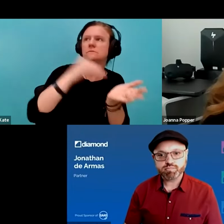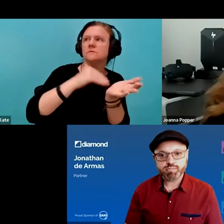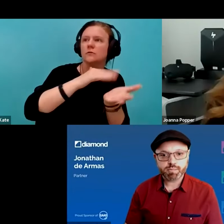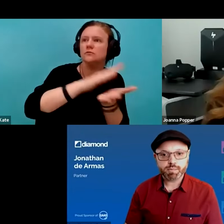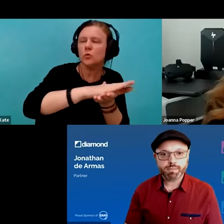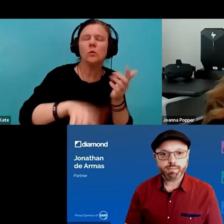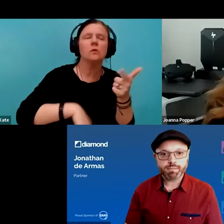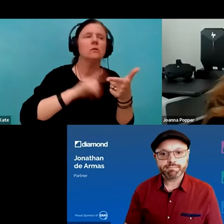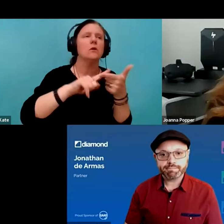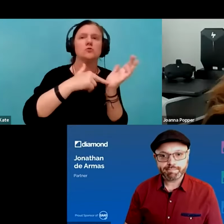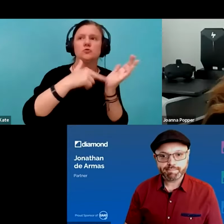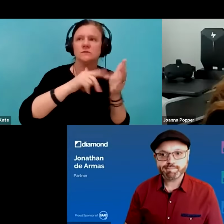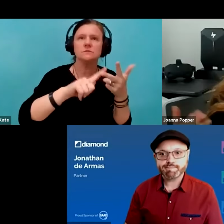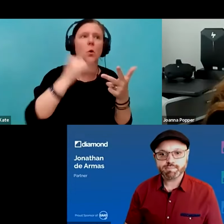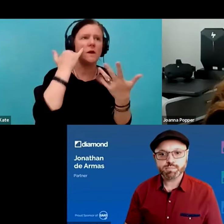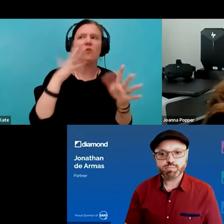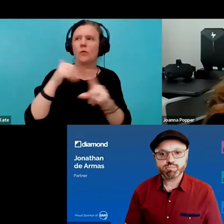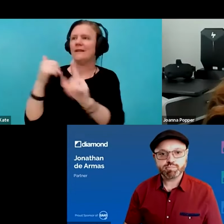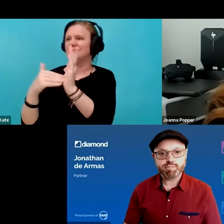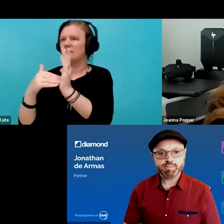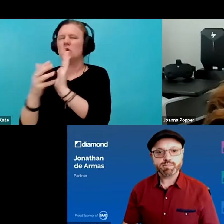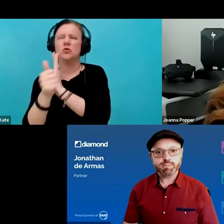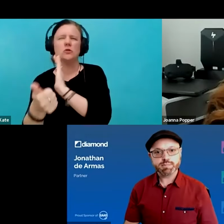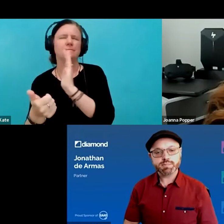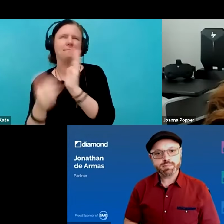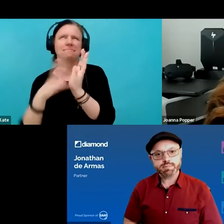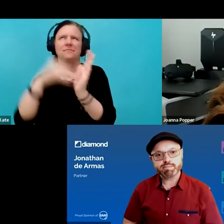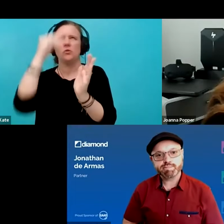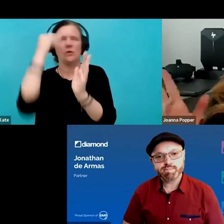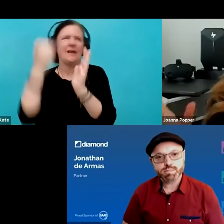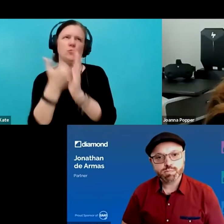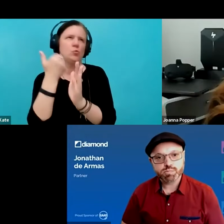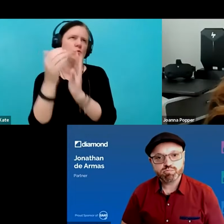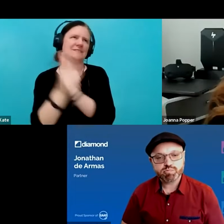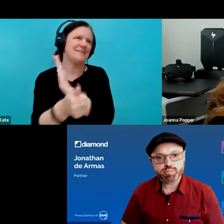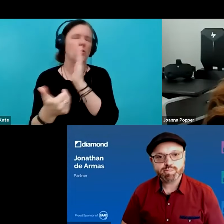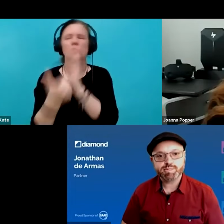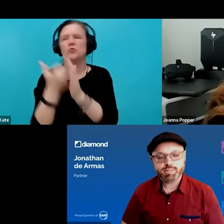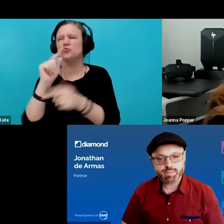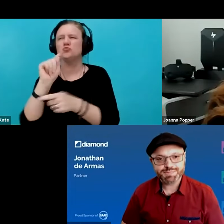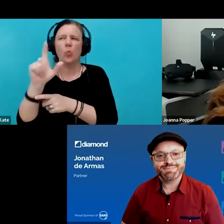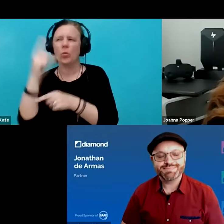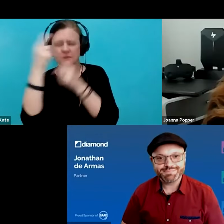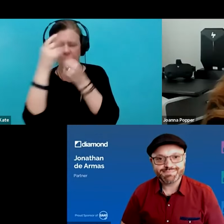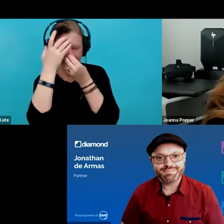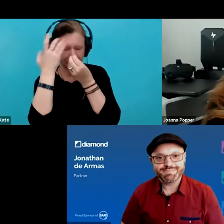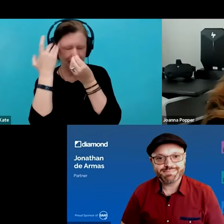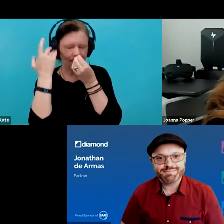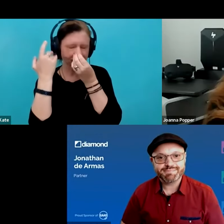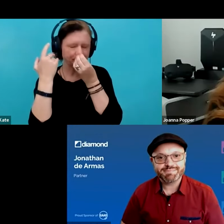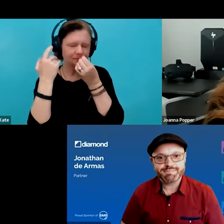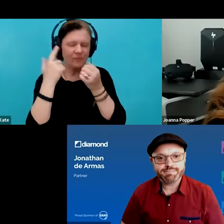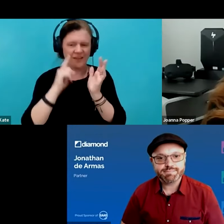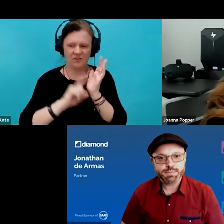Are actually already doctors but learning a new you know how to how to work in a new surgical tool. And I think the stats for something like